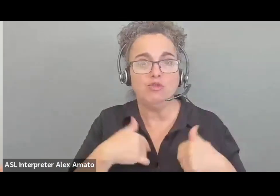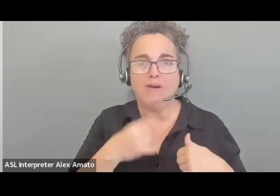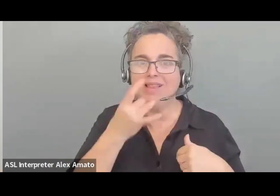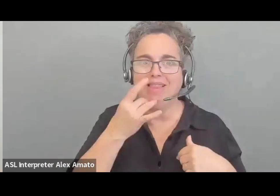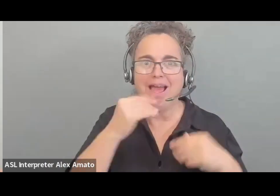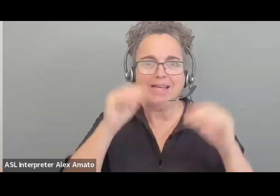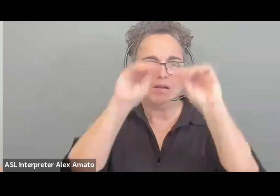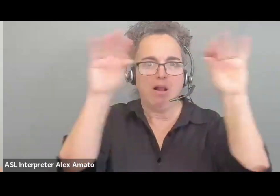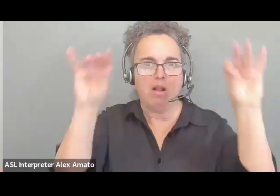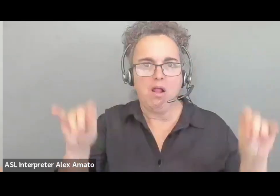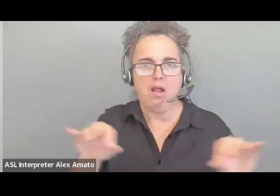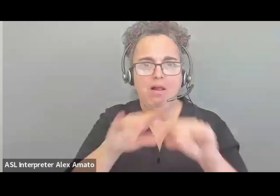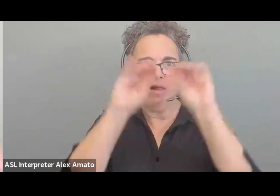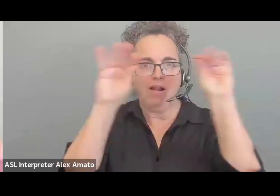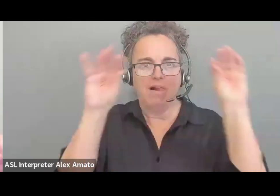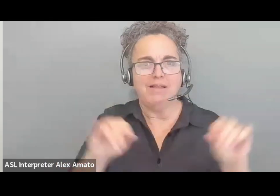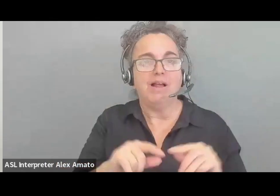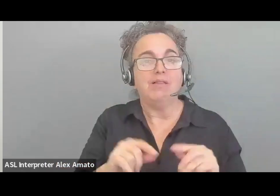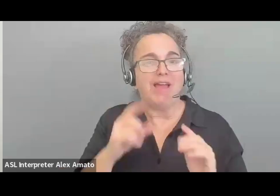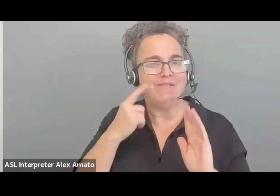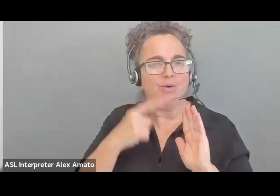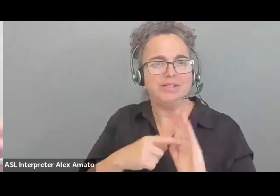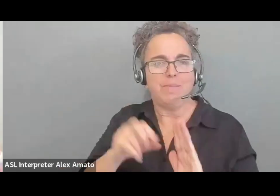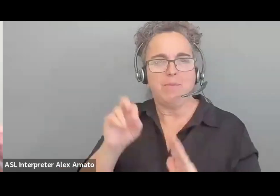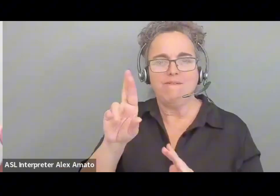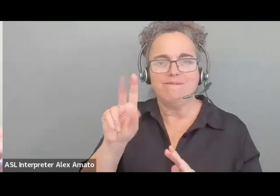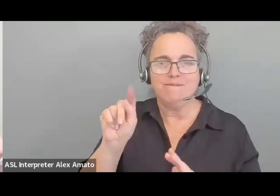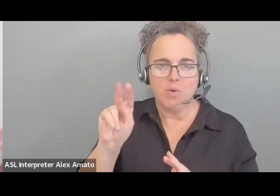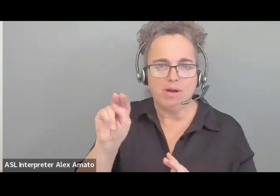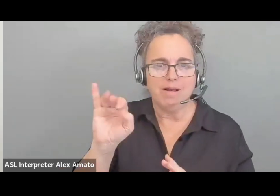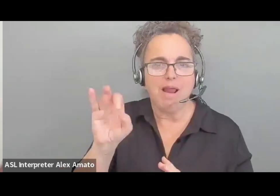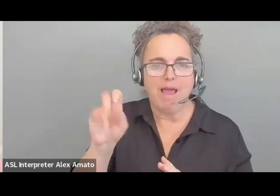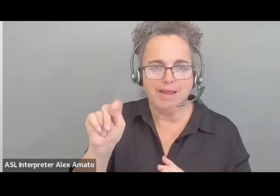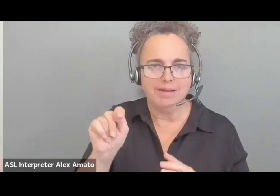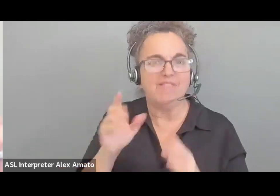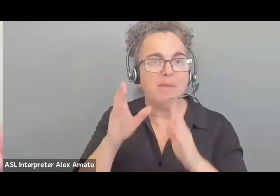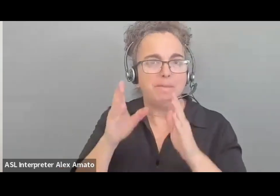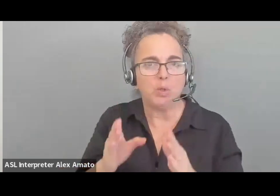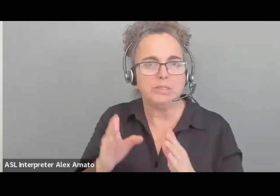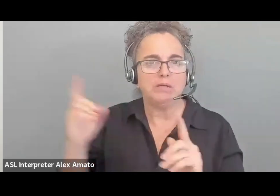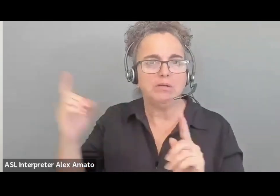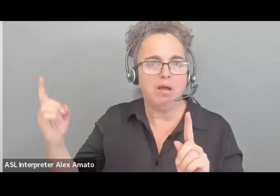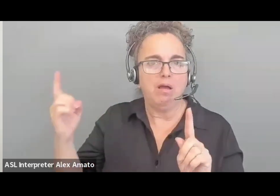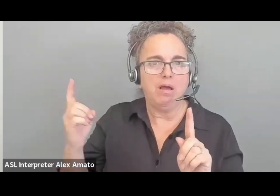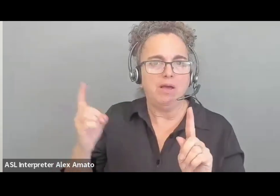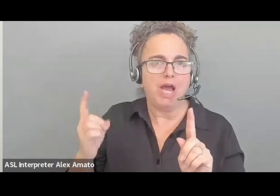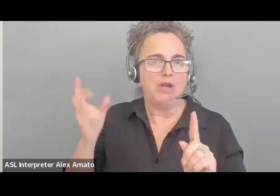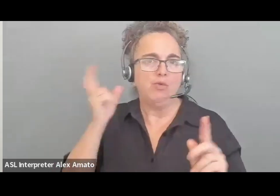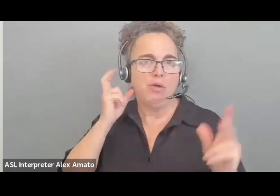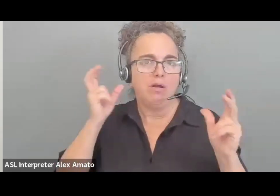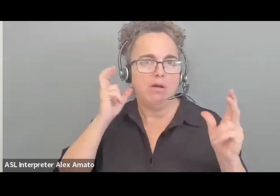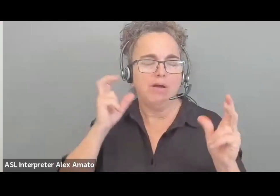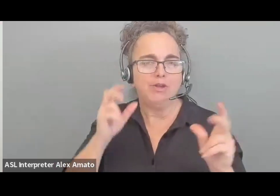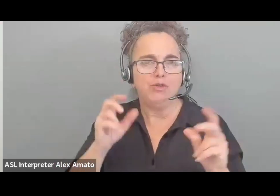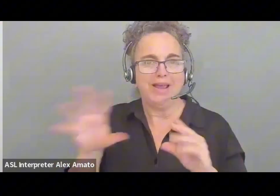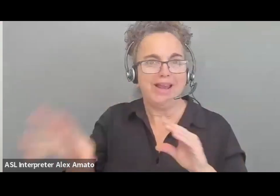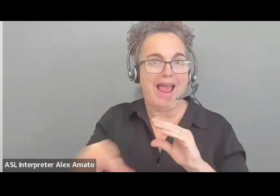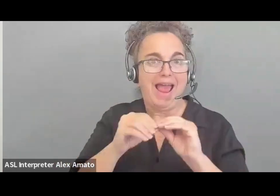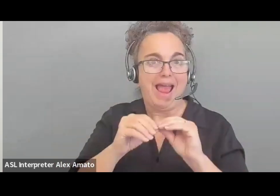that show you. Fortnite is another good example where if there's somebody around you, there's a sound tracking system and you can actually add that radar to your screen.